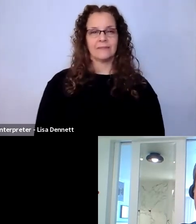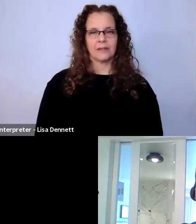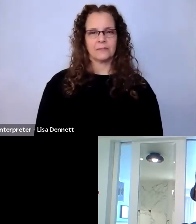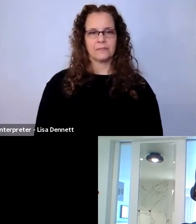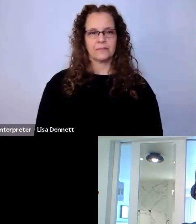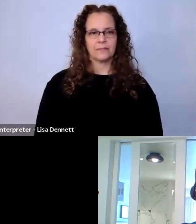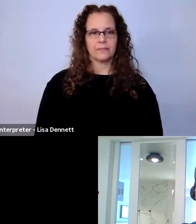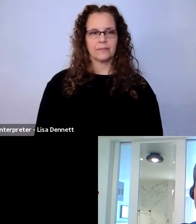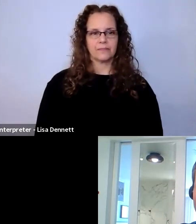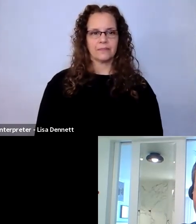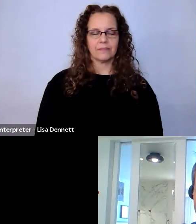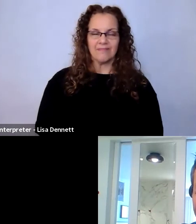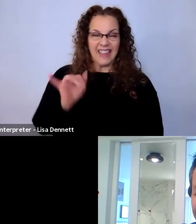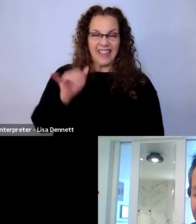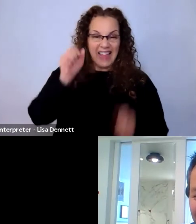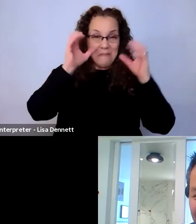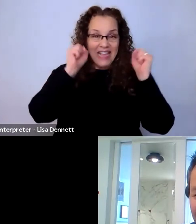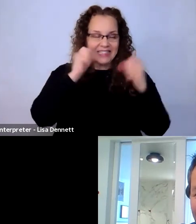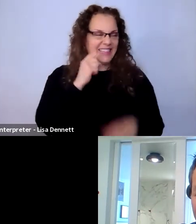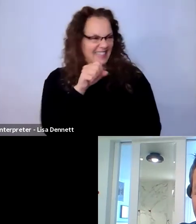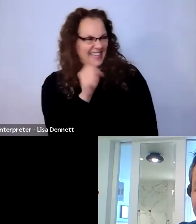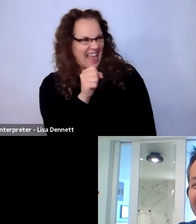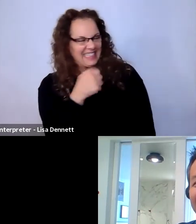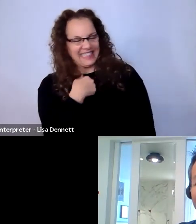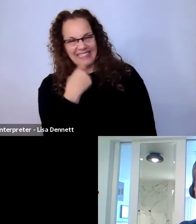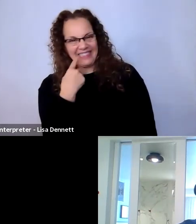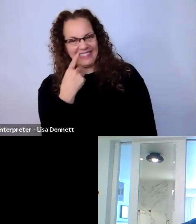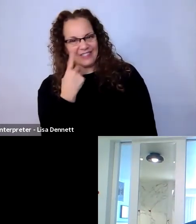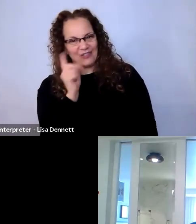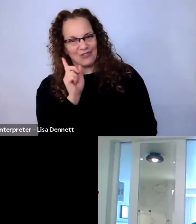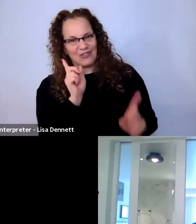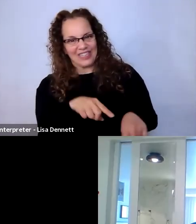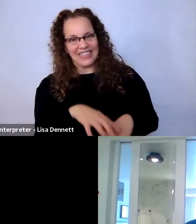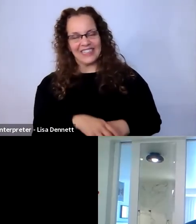Jennison Asuncion: that's amazing. Joe Devon: yeah I think so, and and I think we're gonna be more